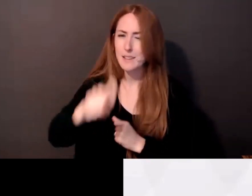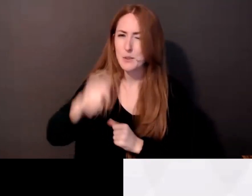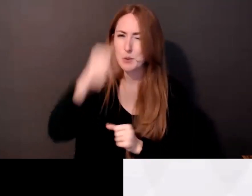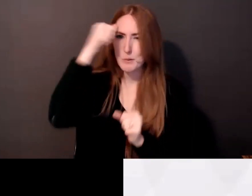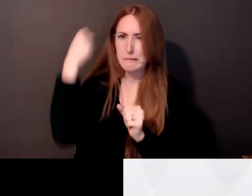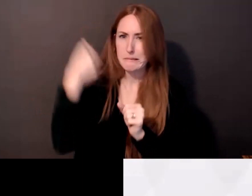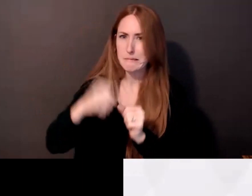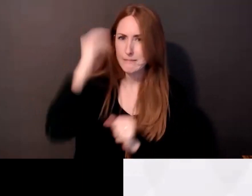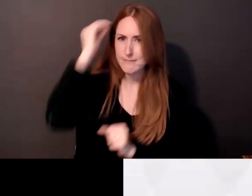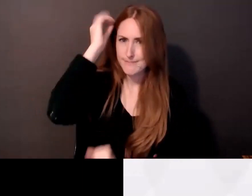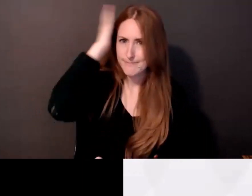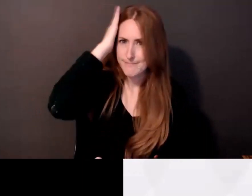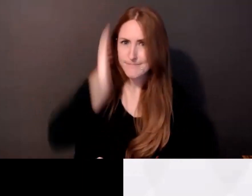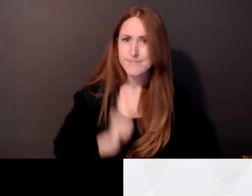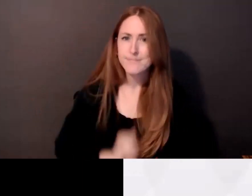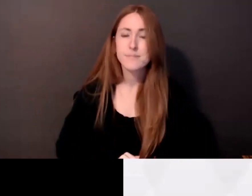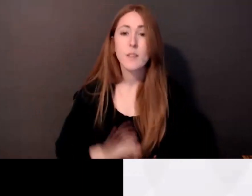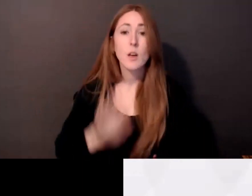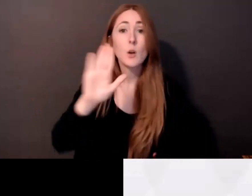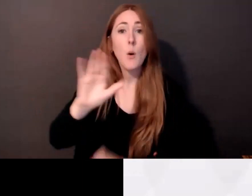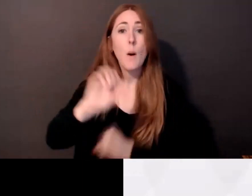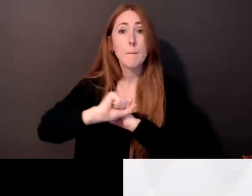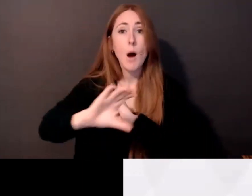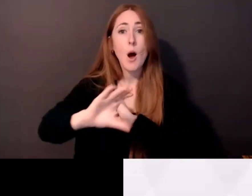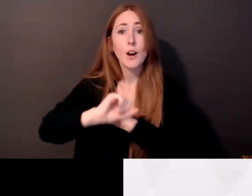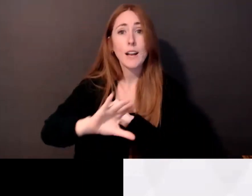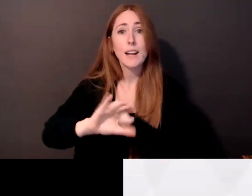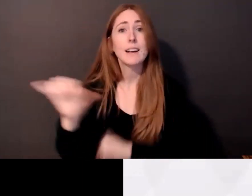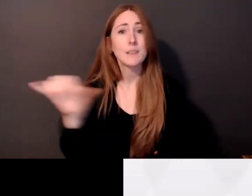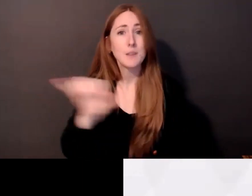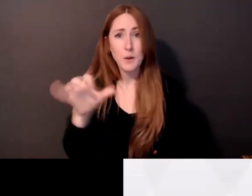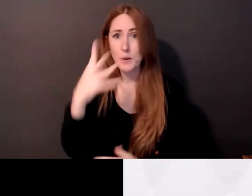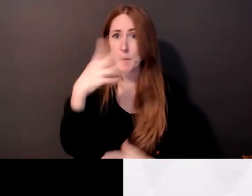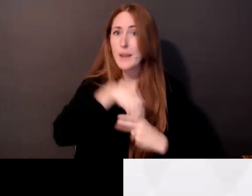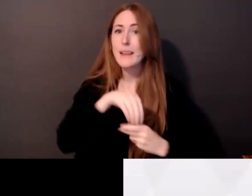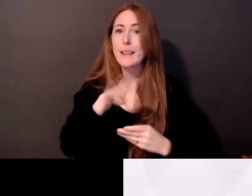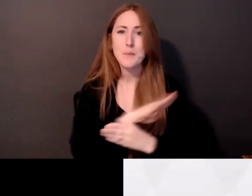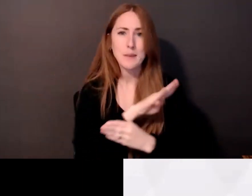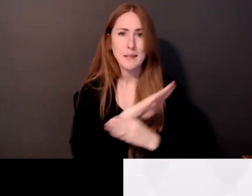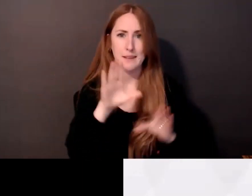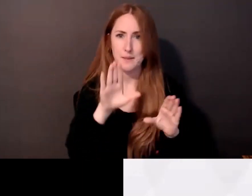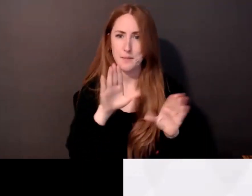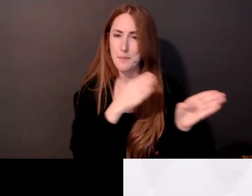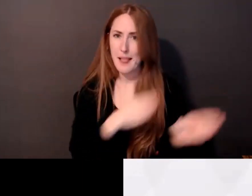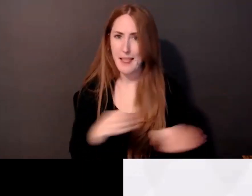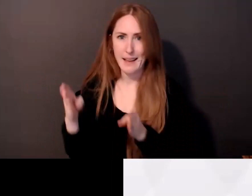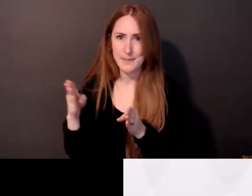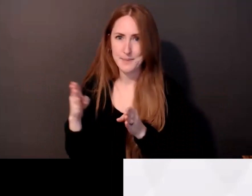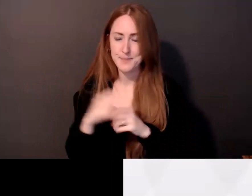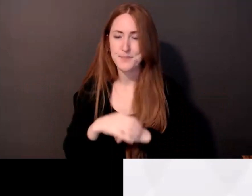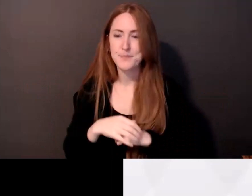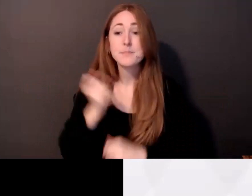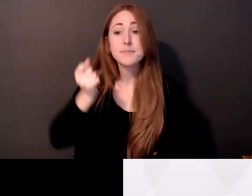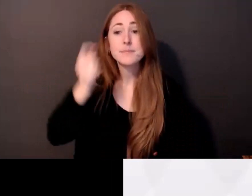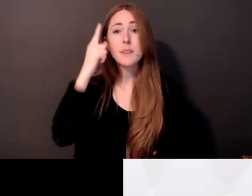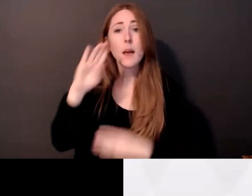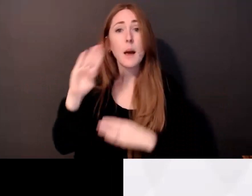Your marketing is also in a business plan. A business plan and a business model